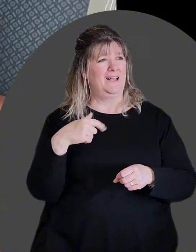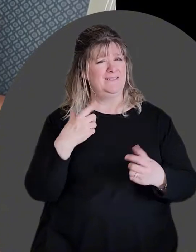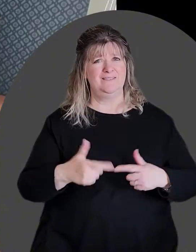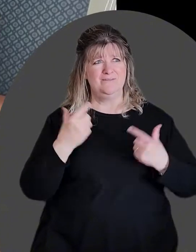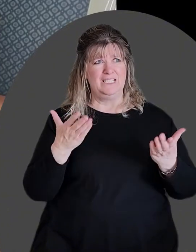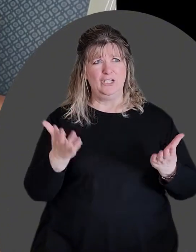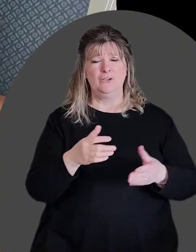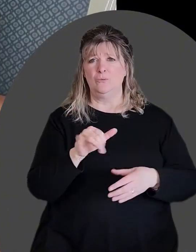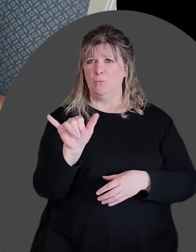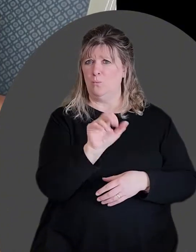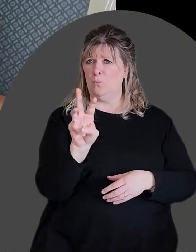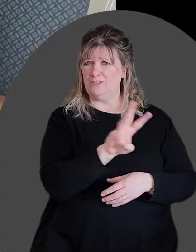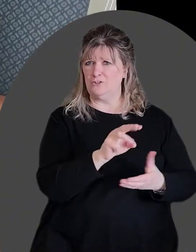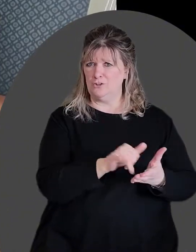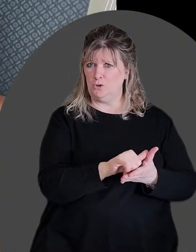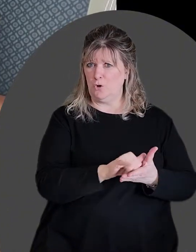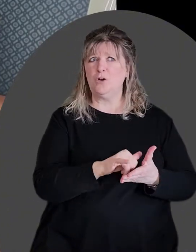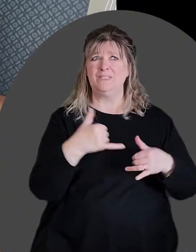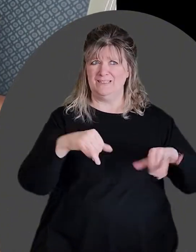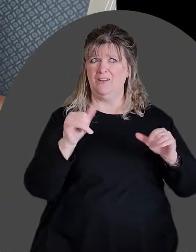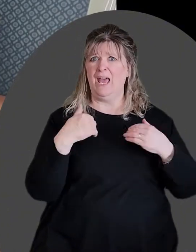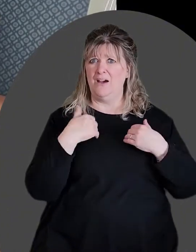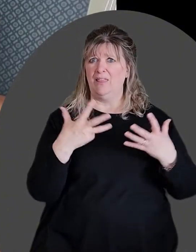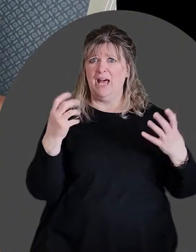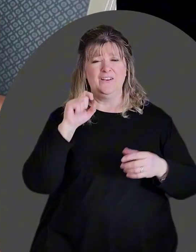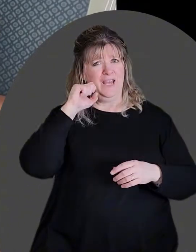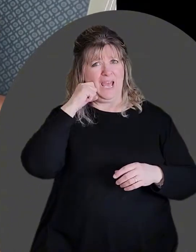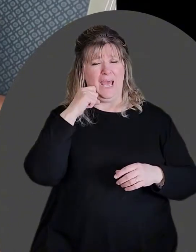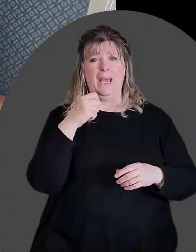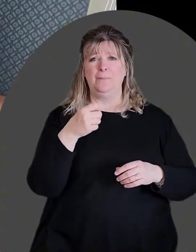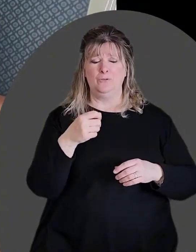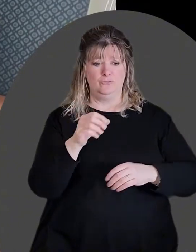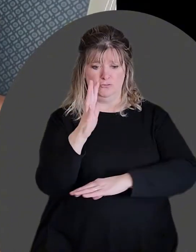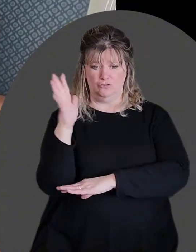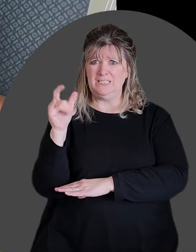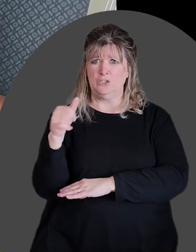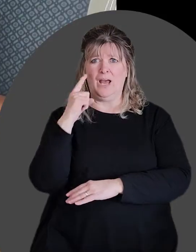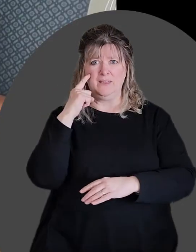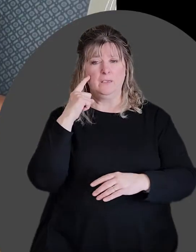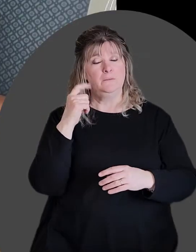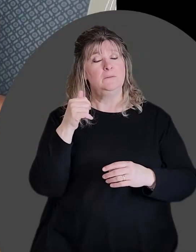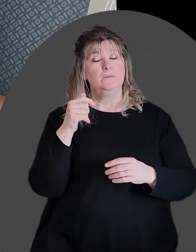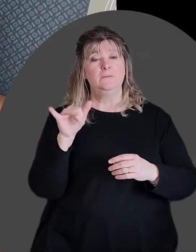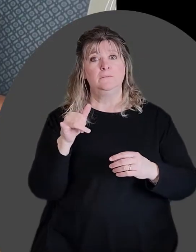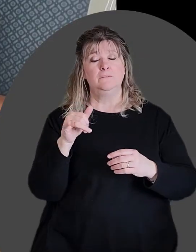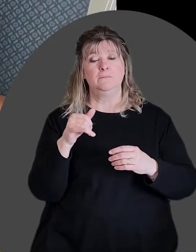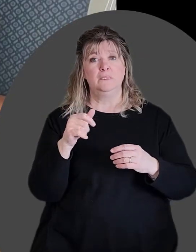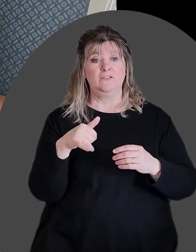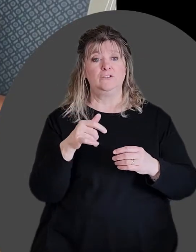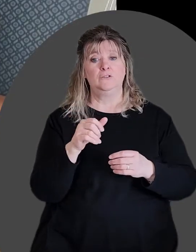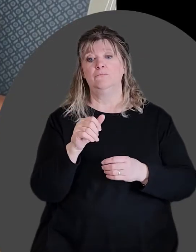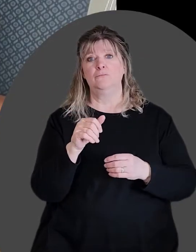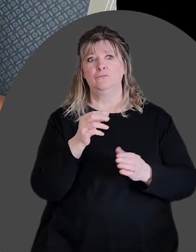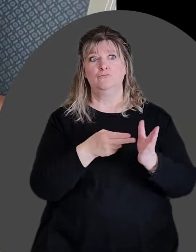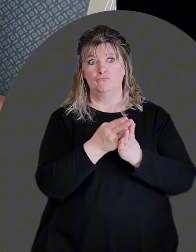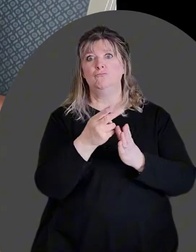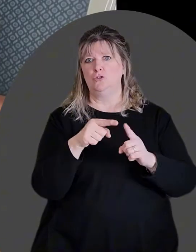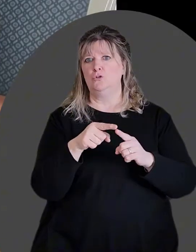we still do so I think that would be most authentic to this area it says it has the mother which is